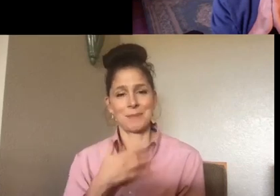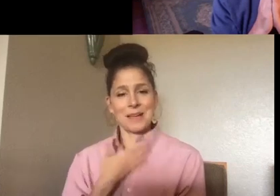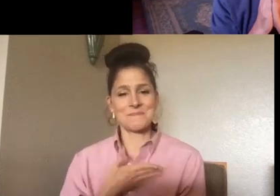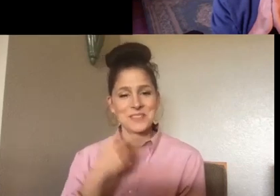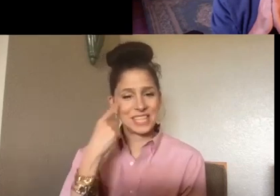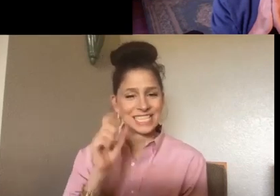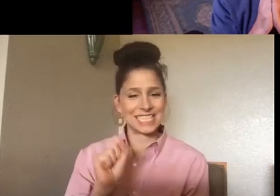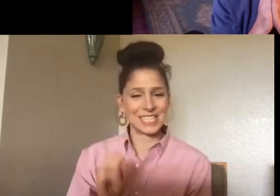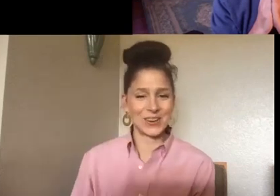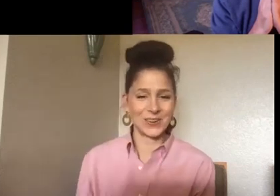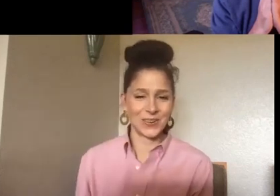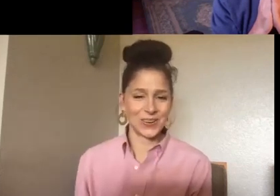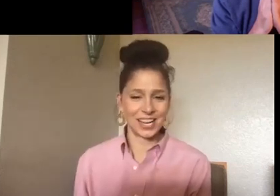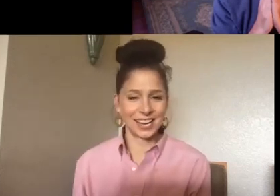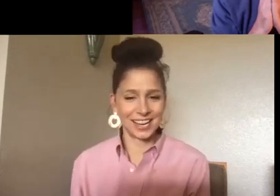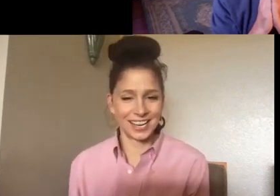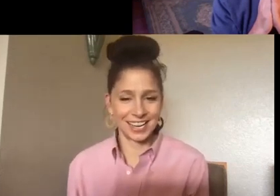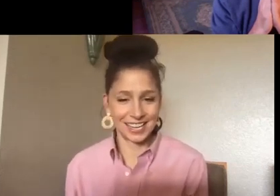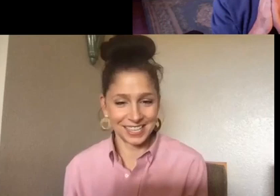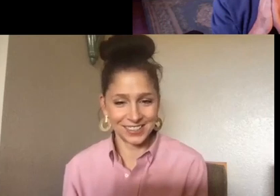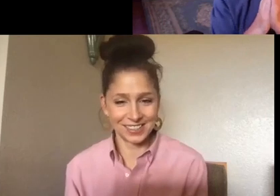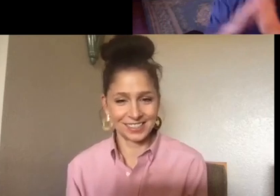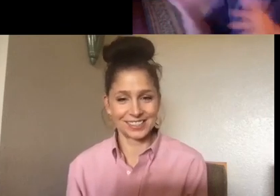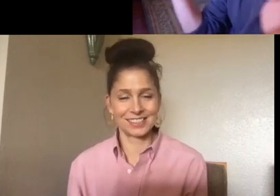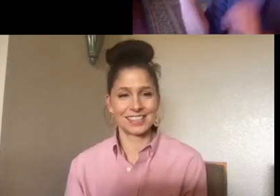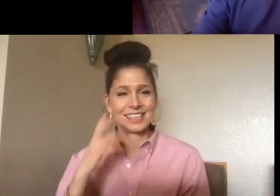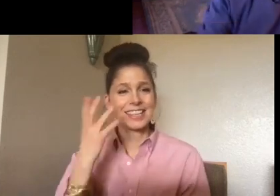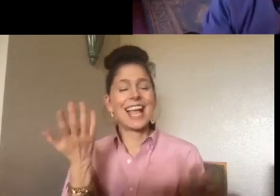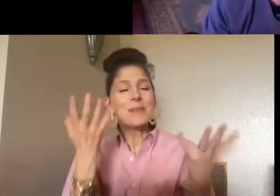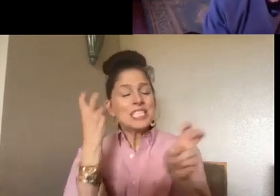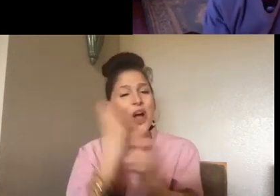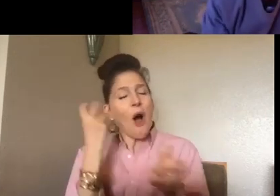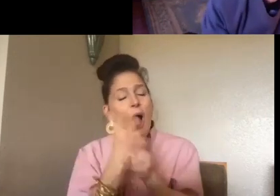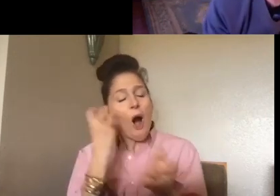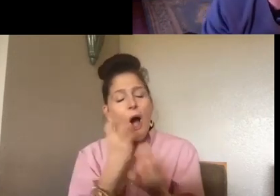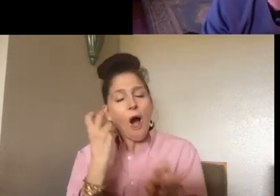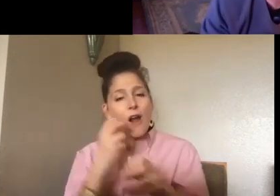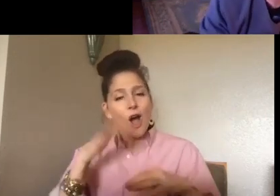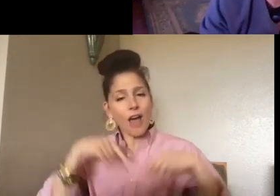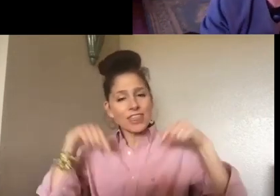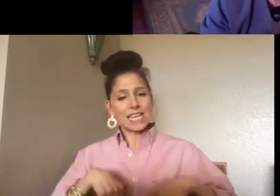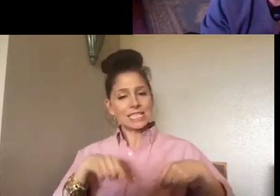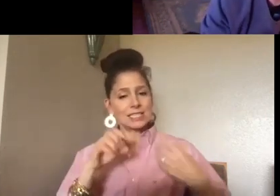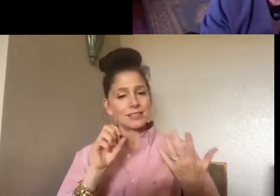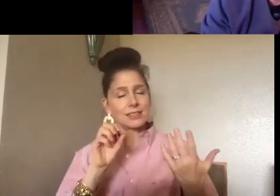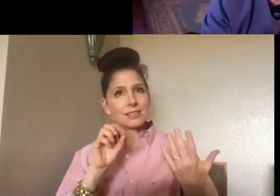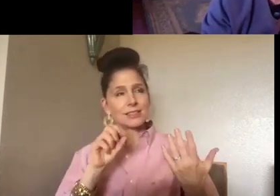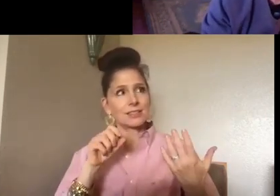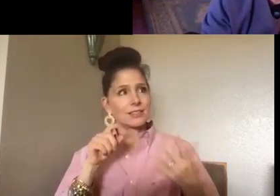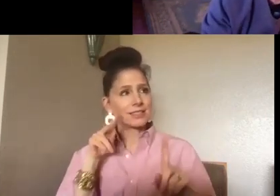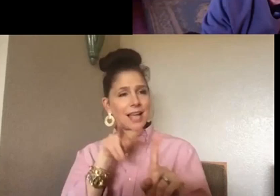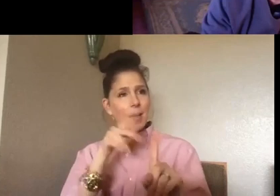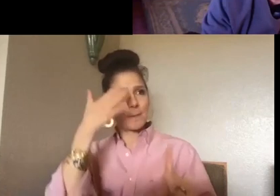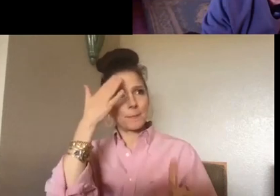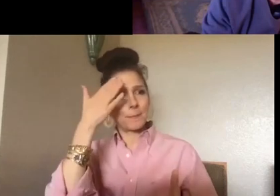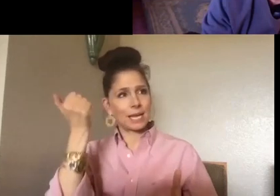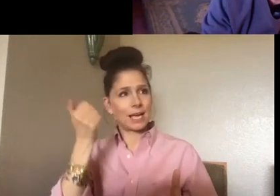SHOSHANNAH - I'm happy you think so. But it's hard in this business